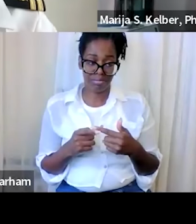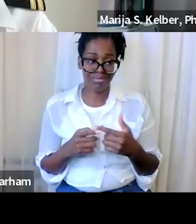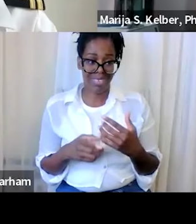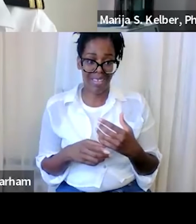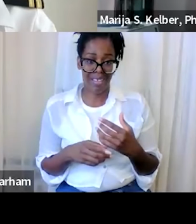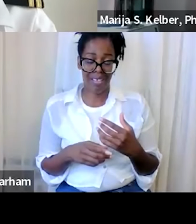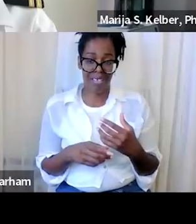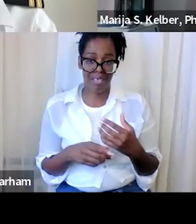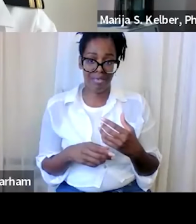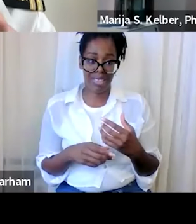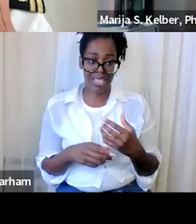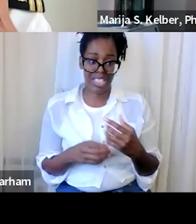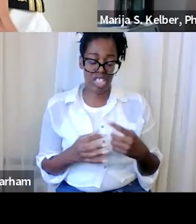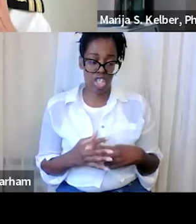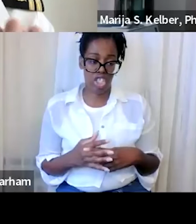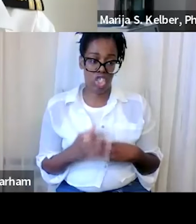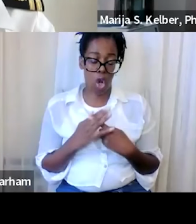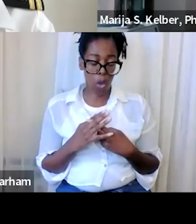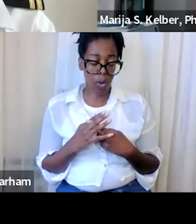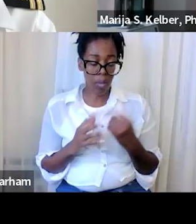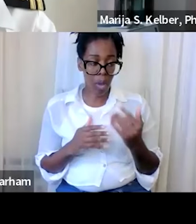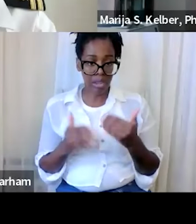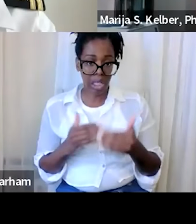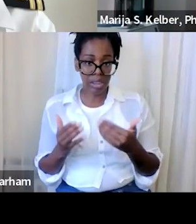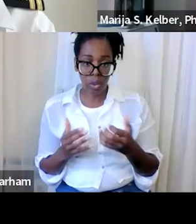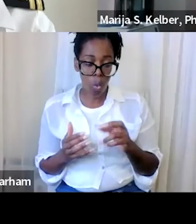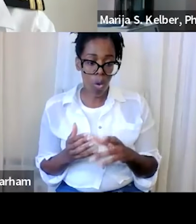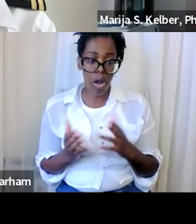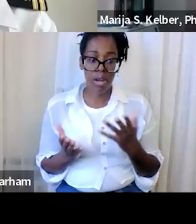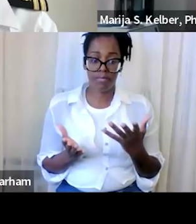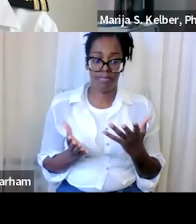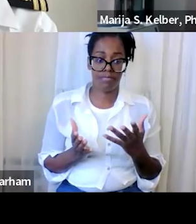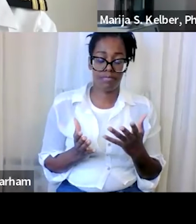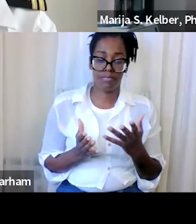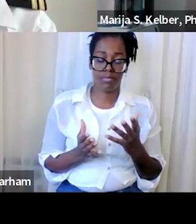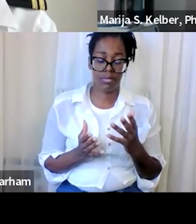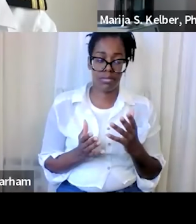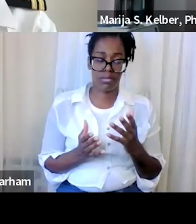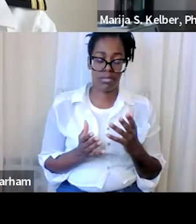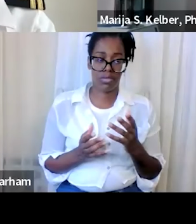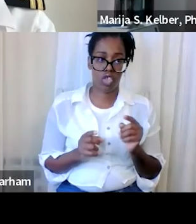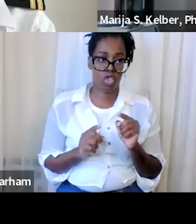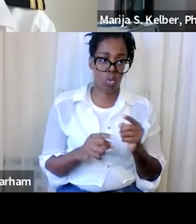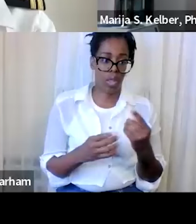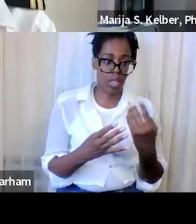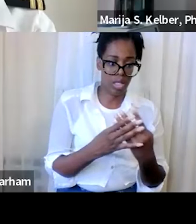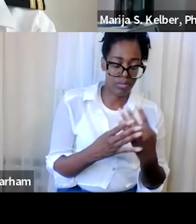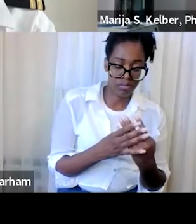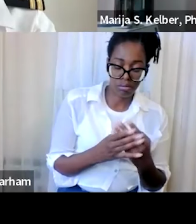are initiating their criminal justice journey? Or is it when they're incarcerated? Is it when they're convicted?